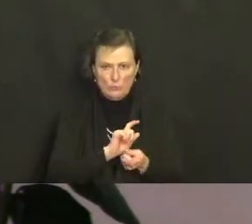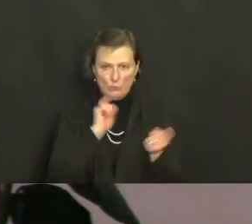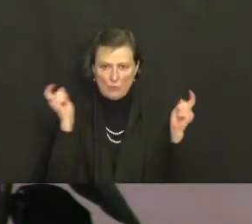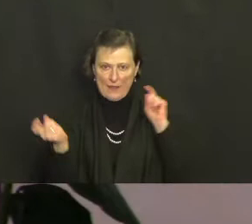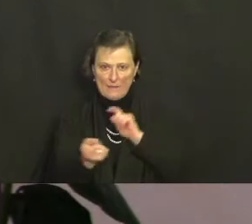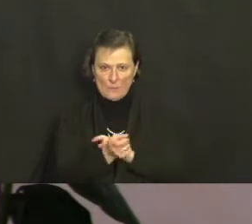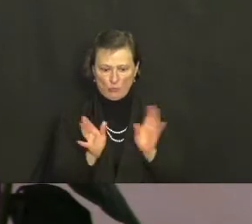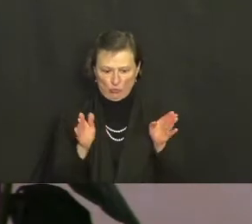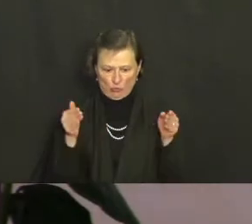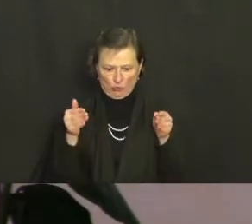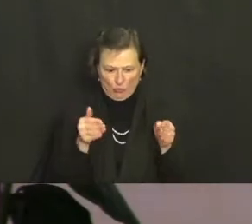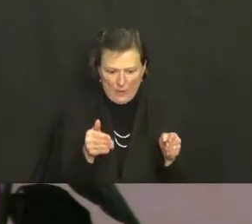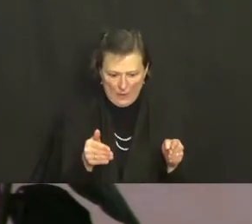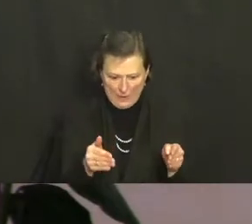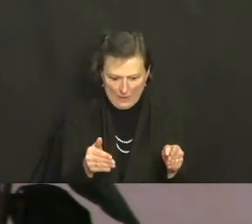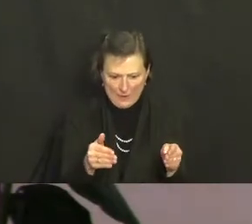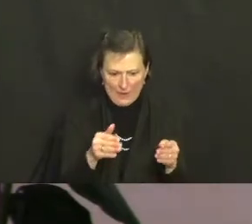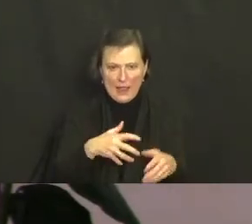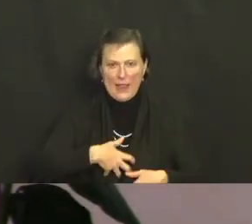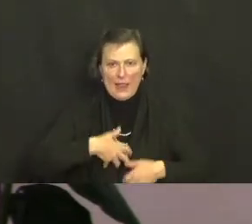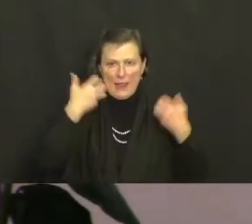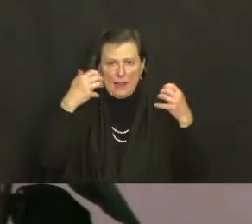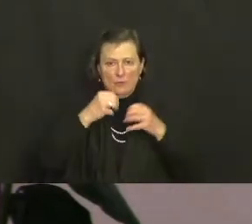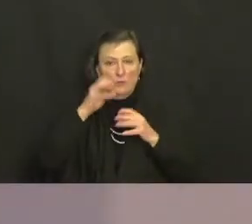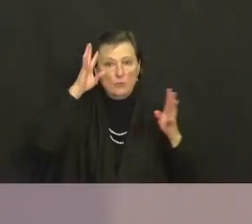channel that anger, in a creative way.